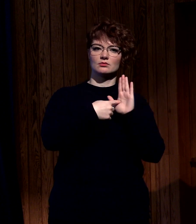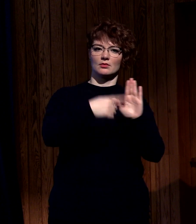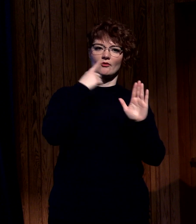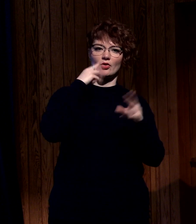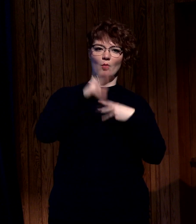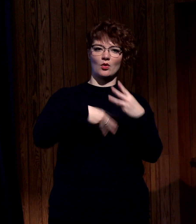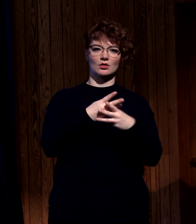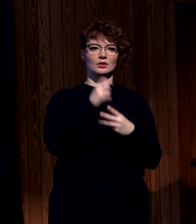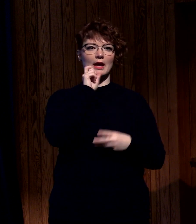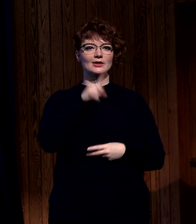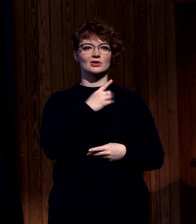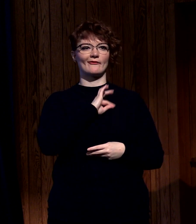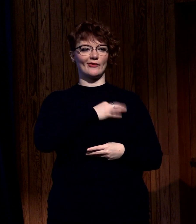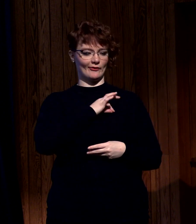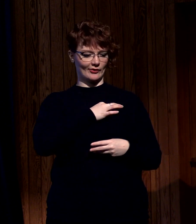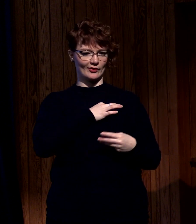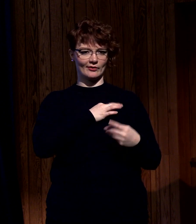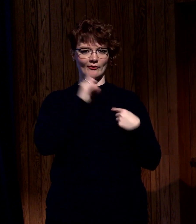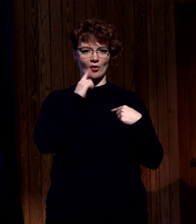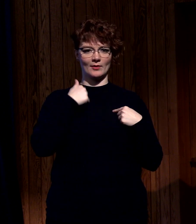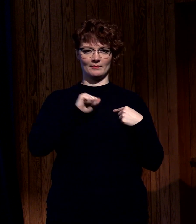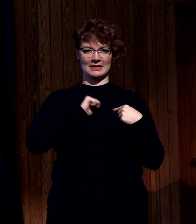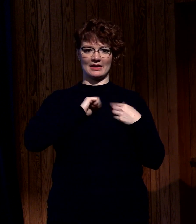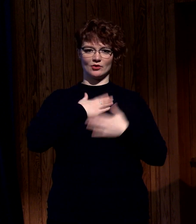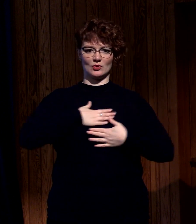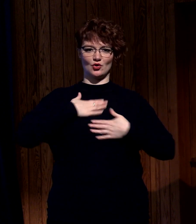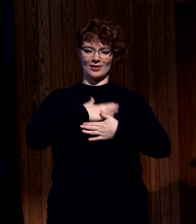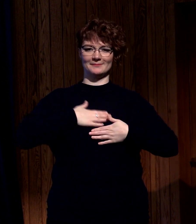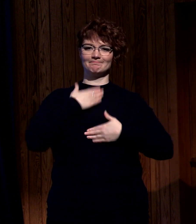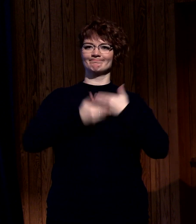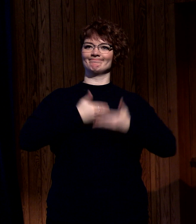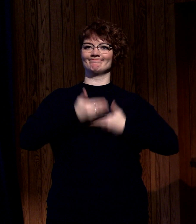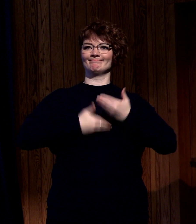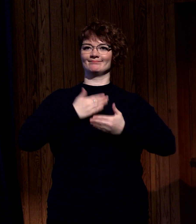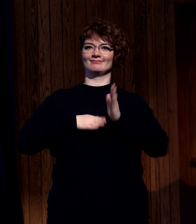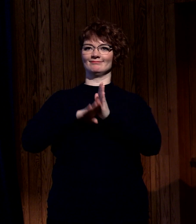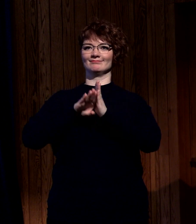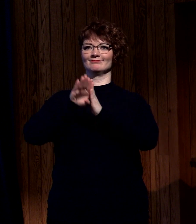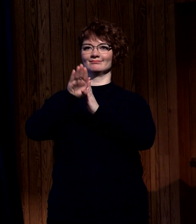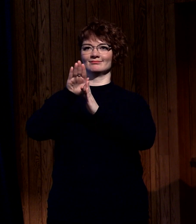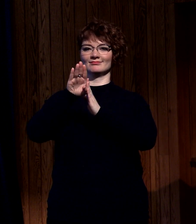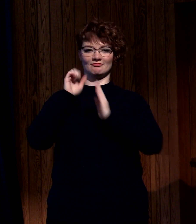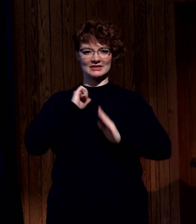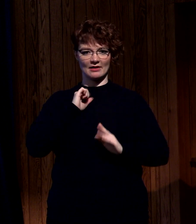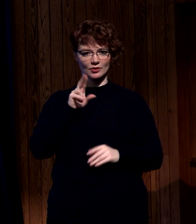fruit fruit, simply to enjoy our spiritual progress, but to pour